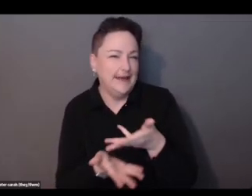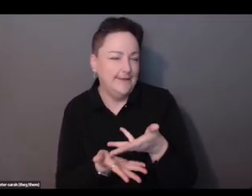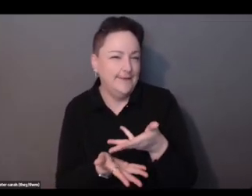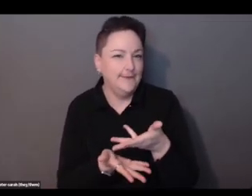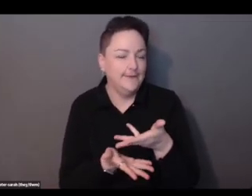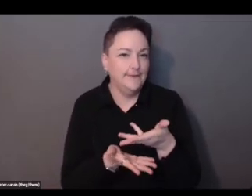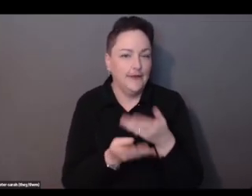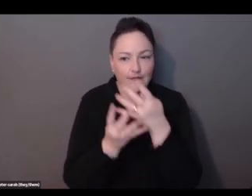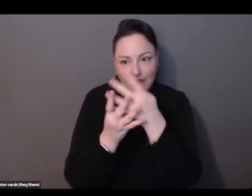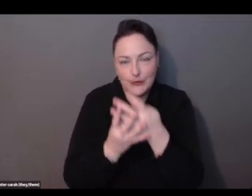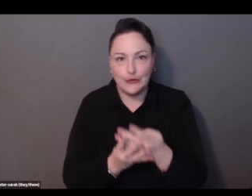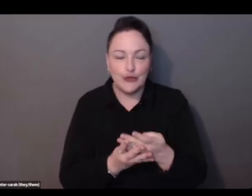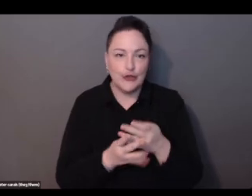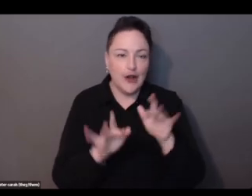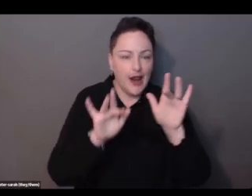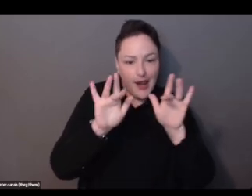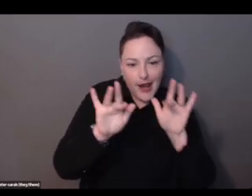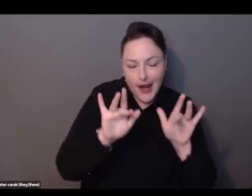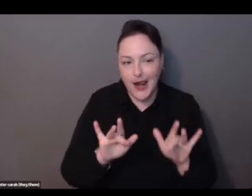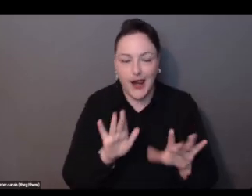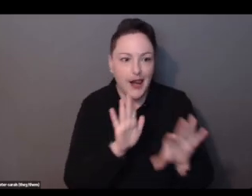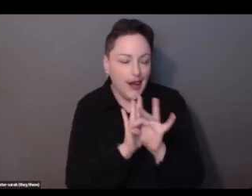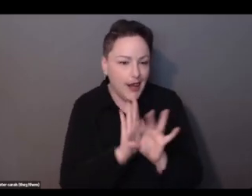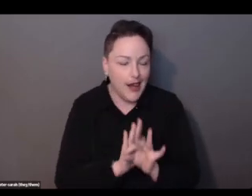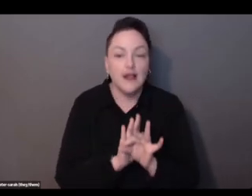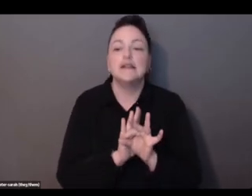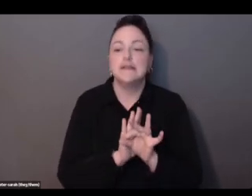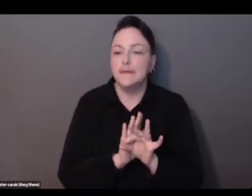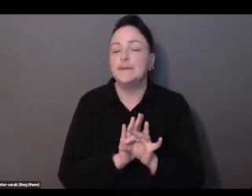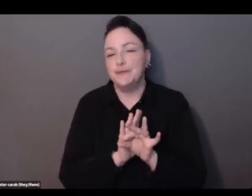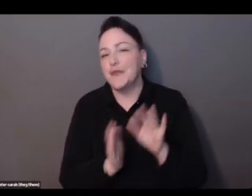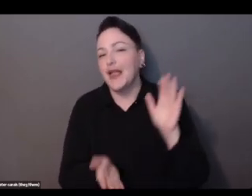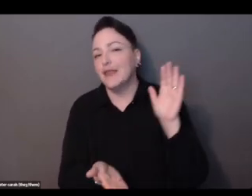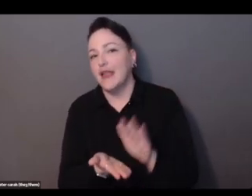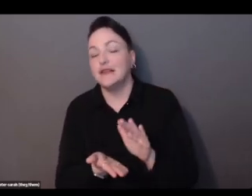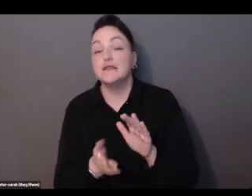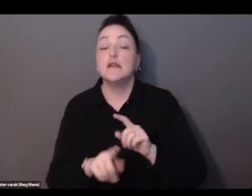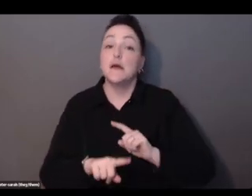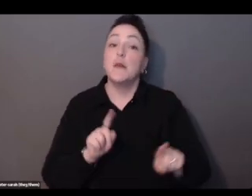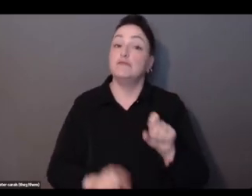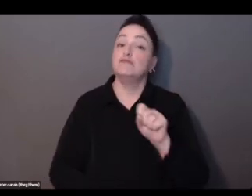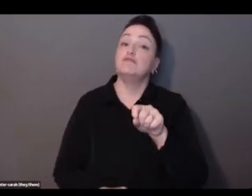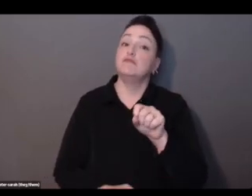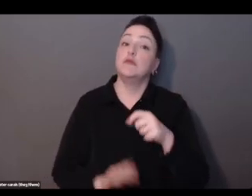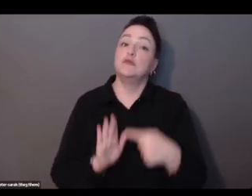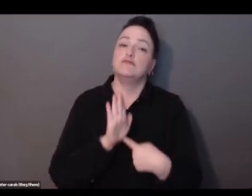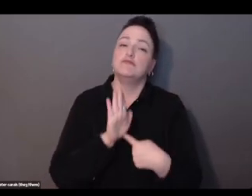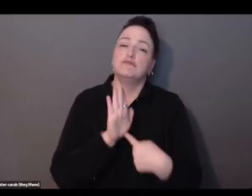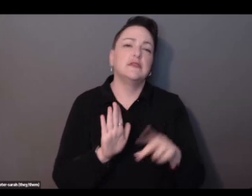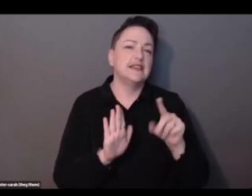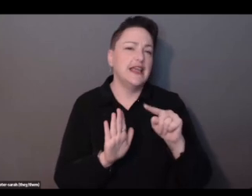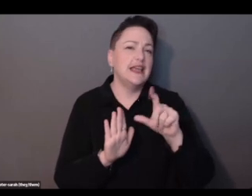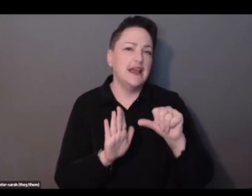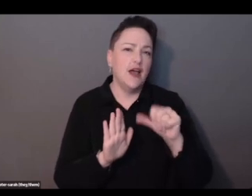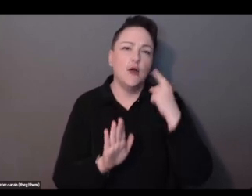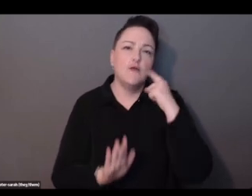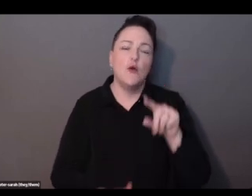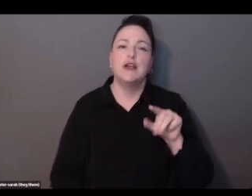but we're going to have data on disparities specifically using the T-MSIS data to show,